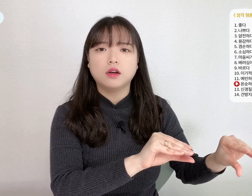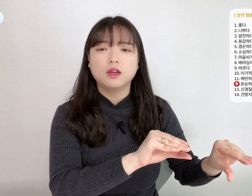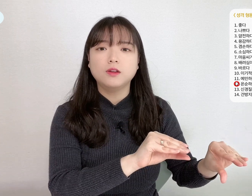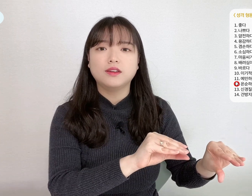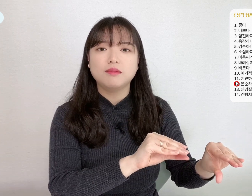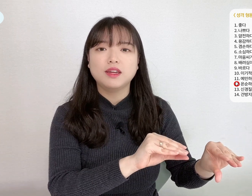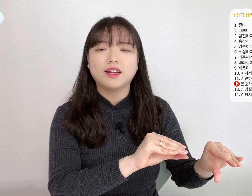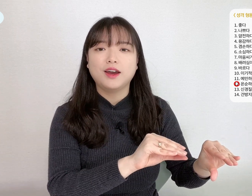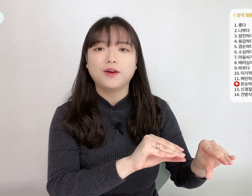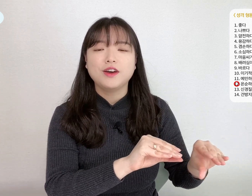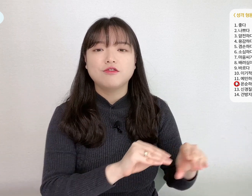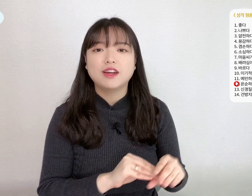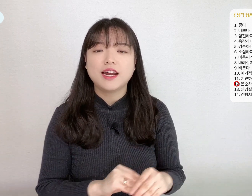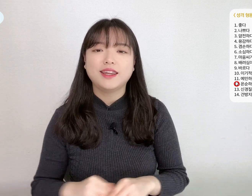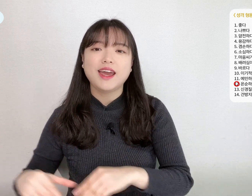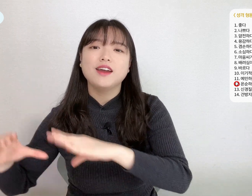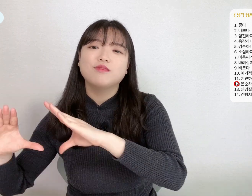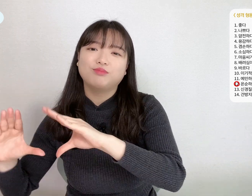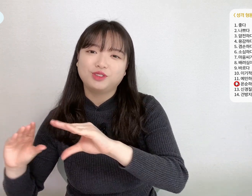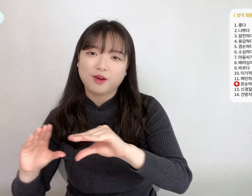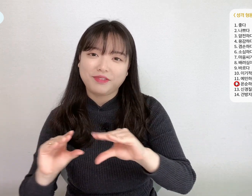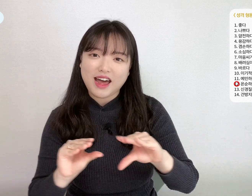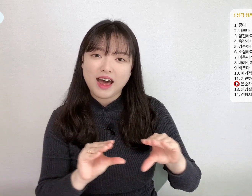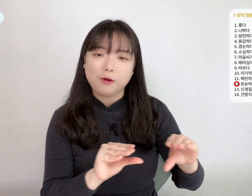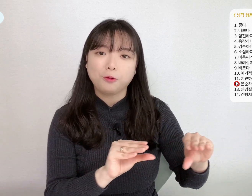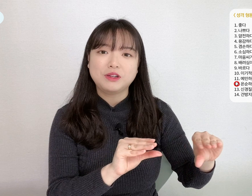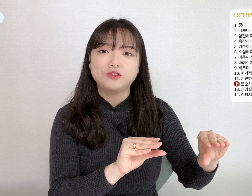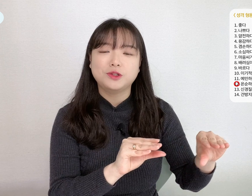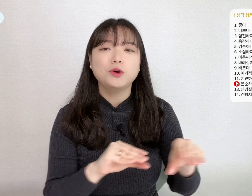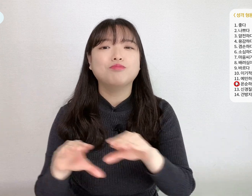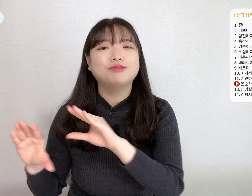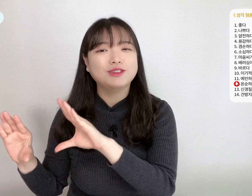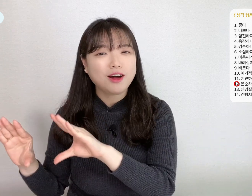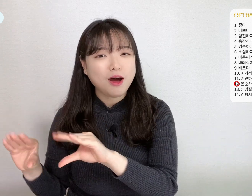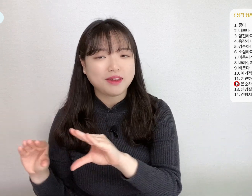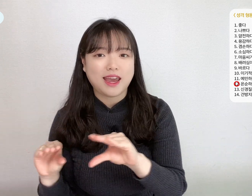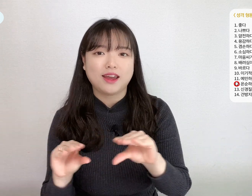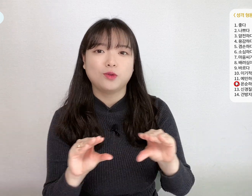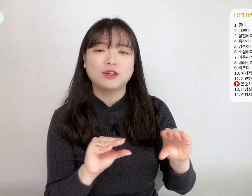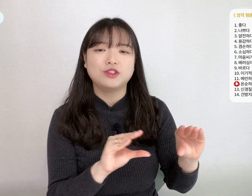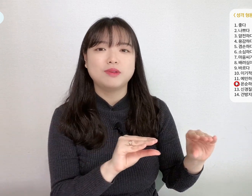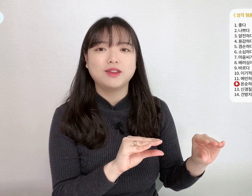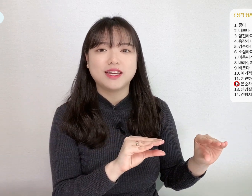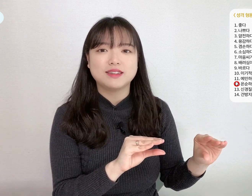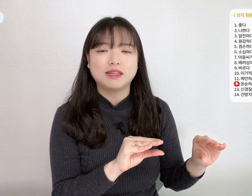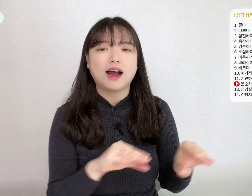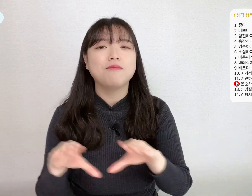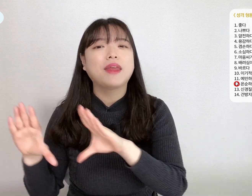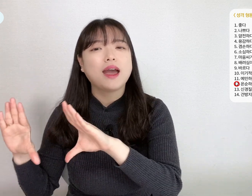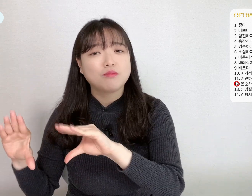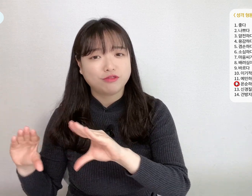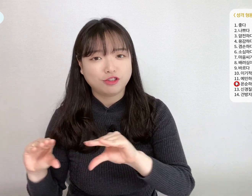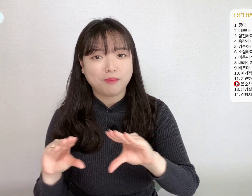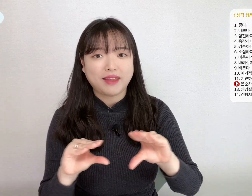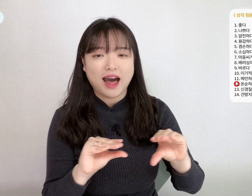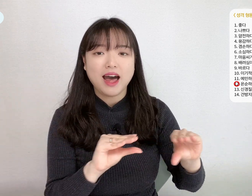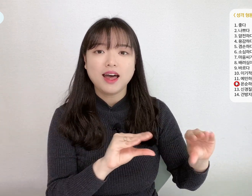and let the non-resin go soft. soft~ When going, it is smooth from left to right